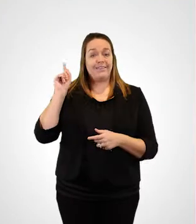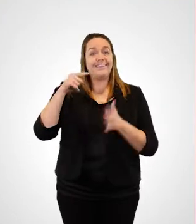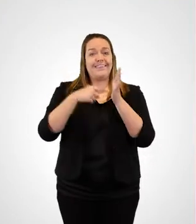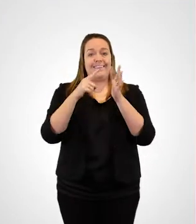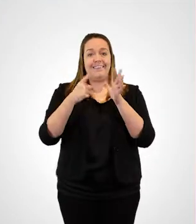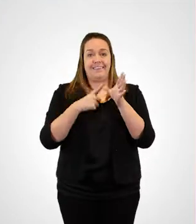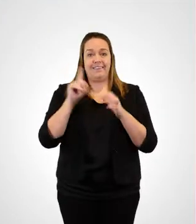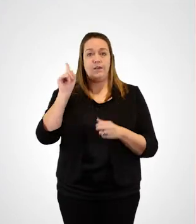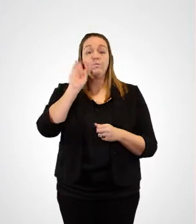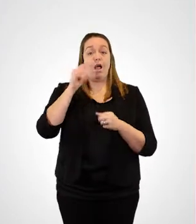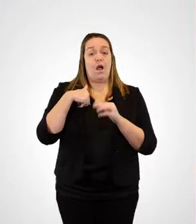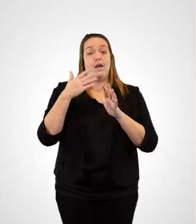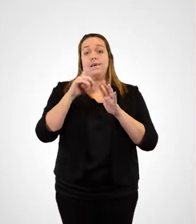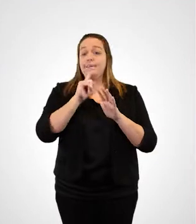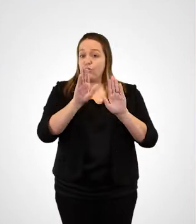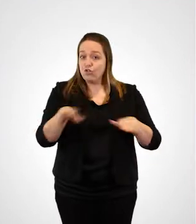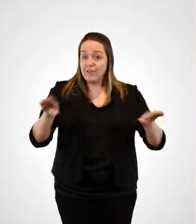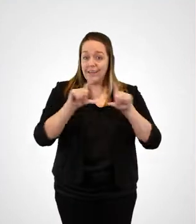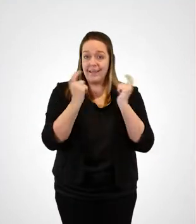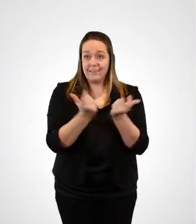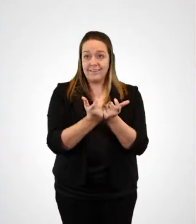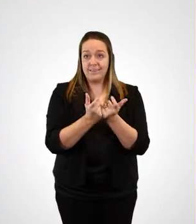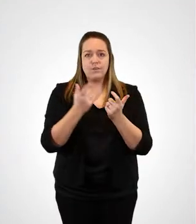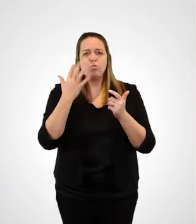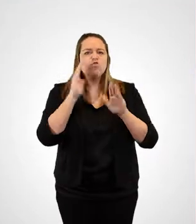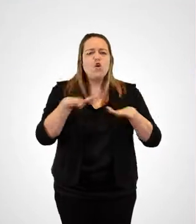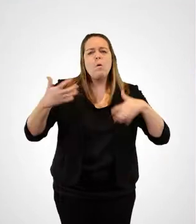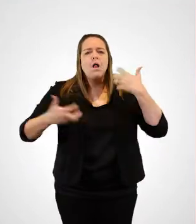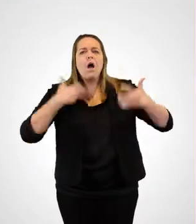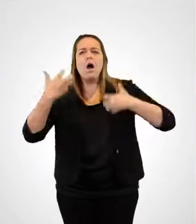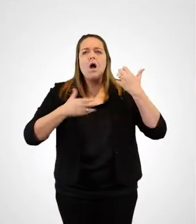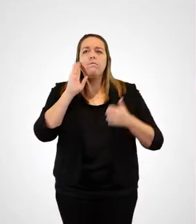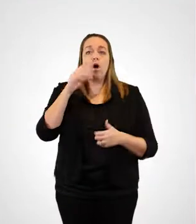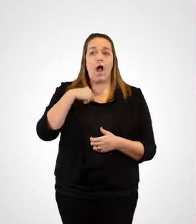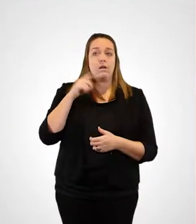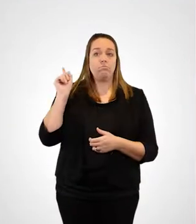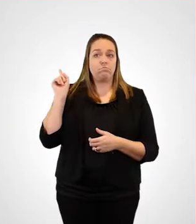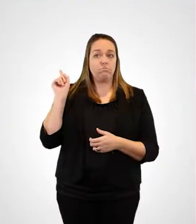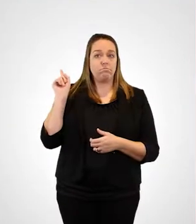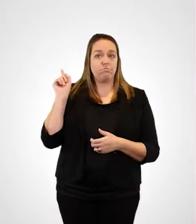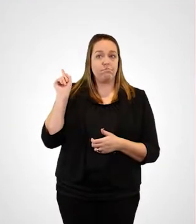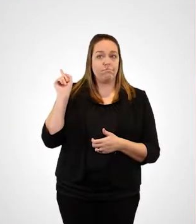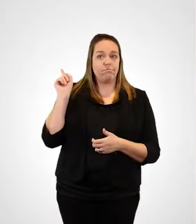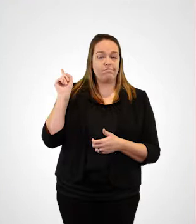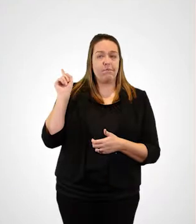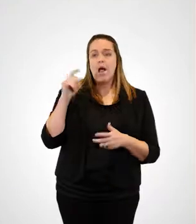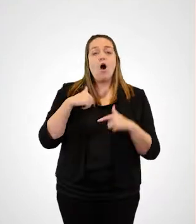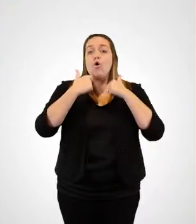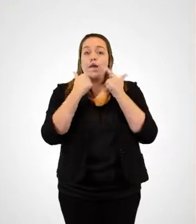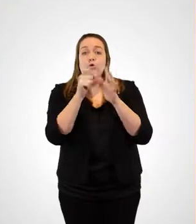I used to say to the children in the classroom when they were complaining about something, "I don't care, too bad, do it yourself, too bad".